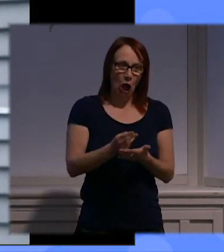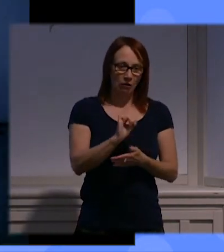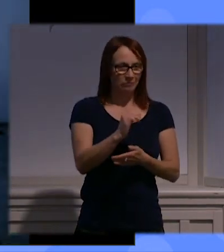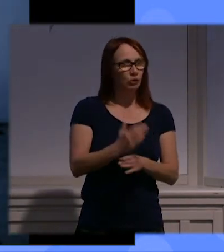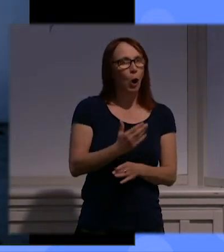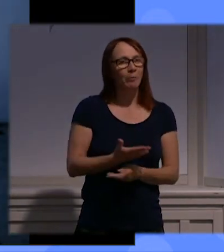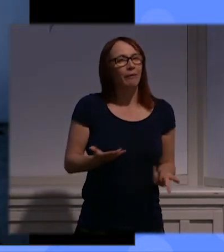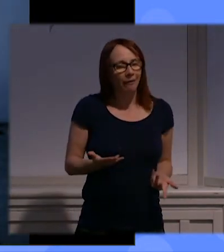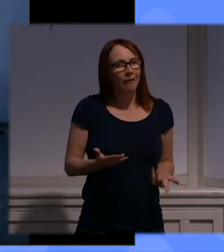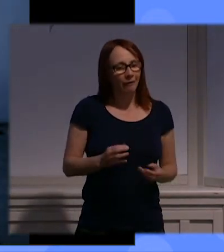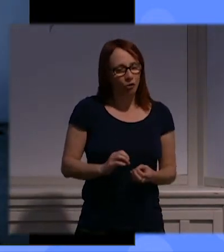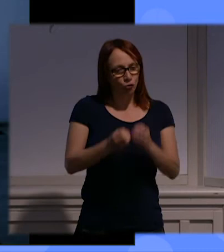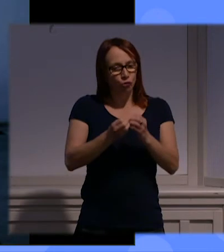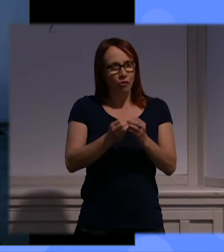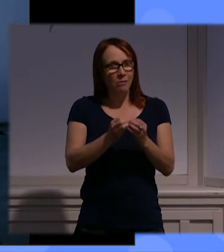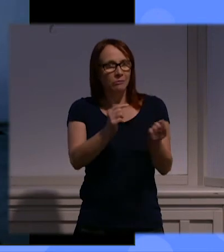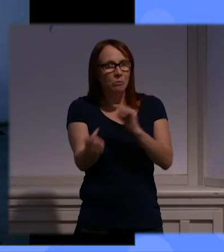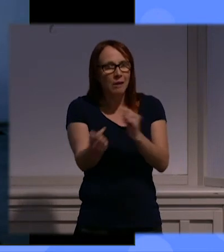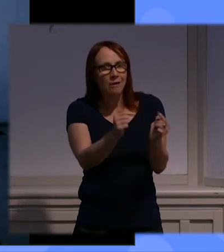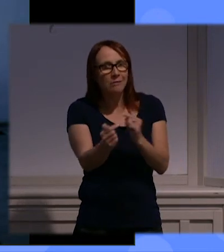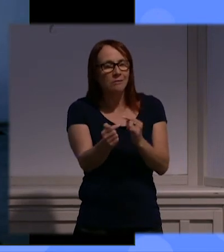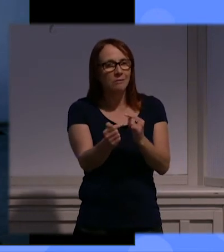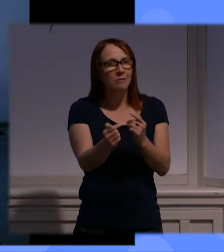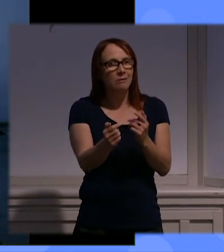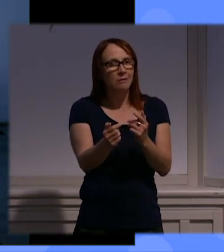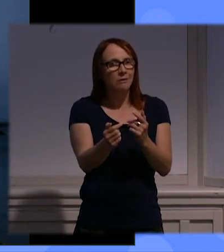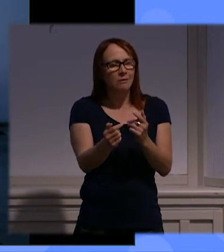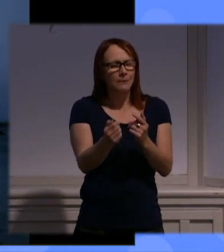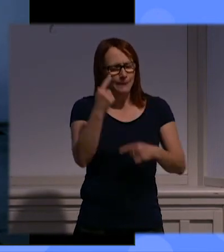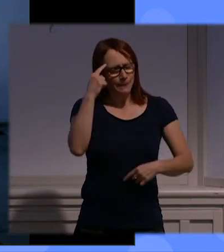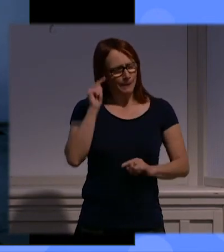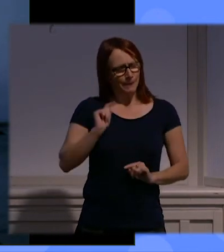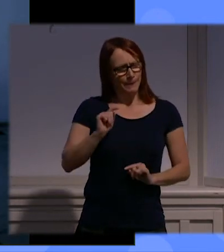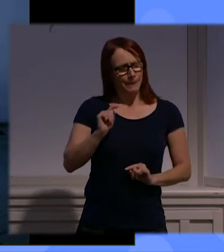create to be around lots of issues and make us ask questions what is this about